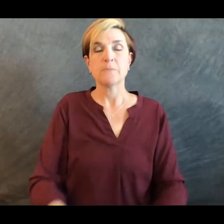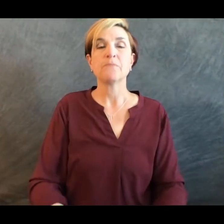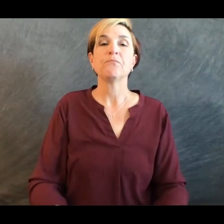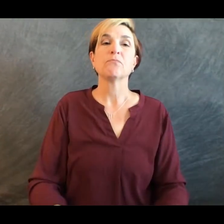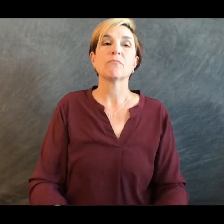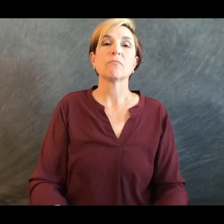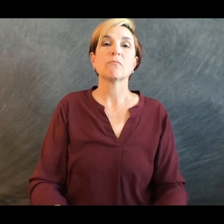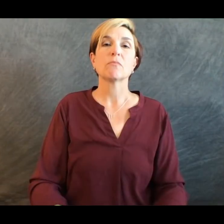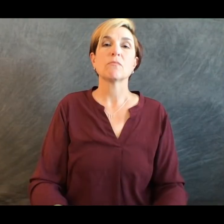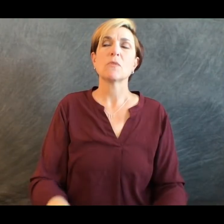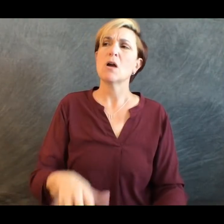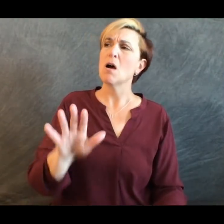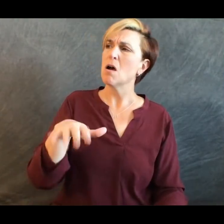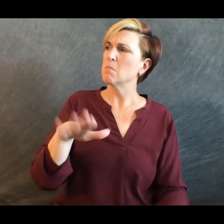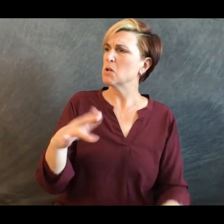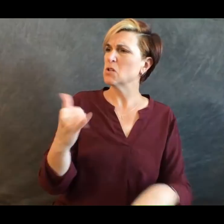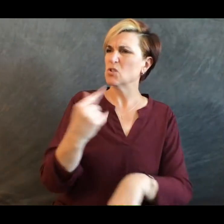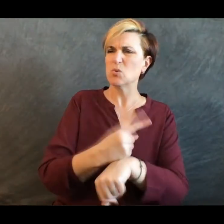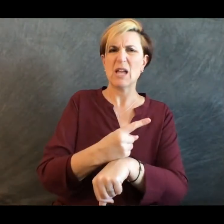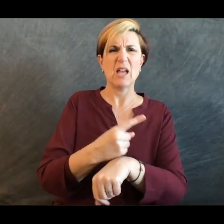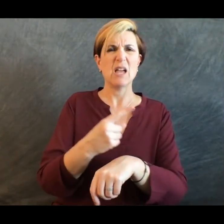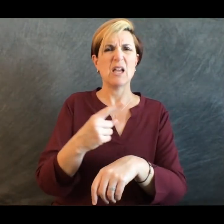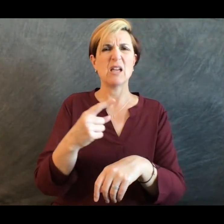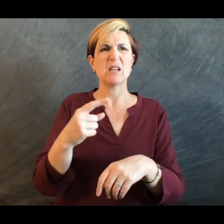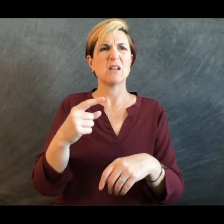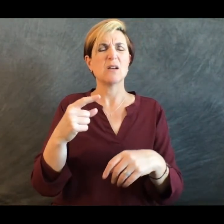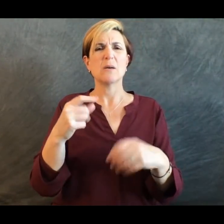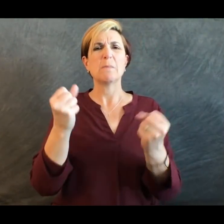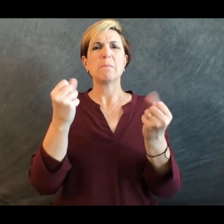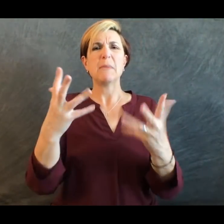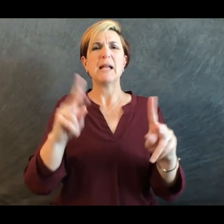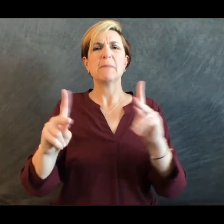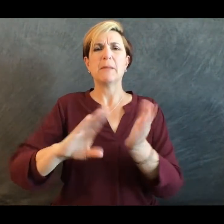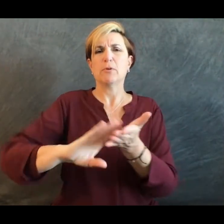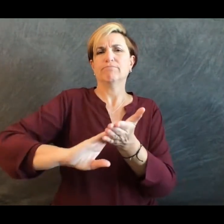a lot of people are off as they should be good Friday but so I'll stick around